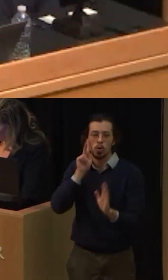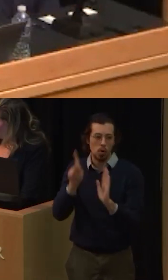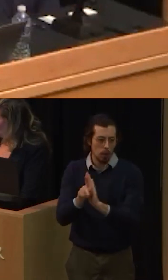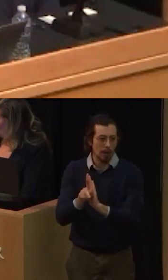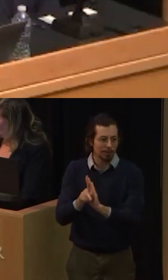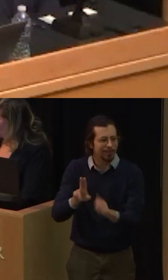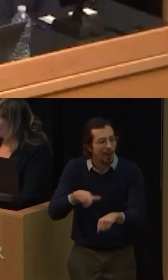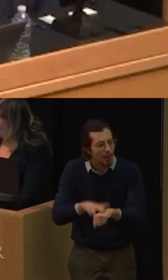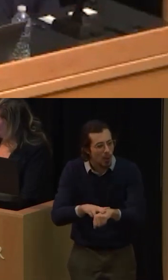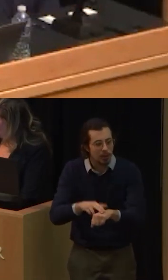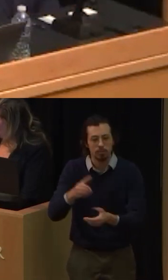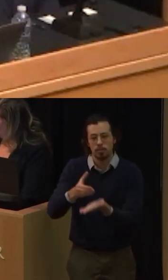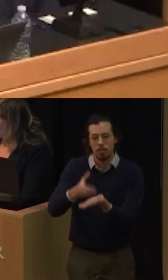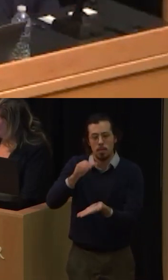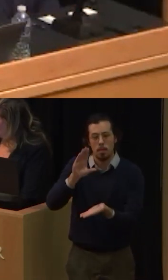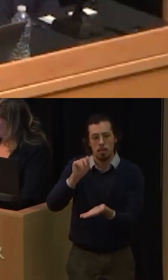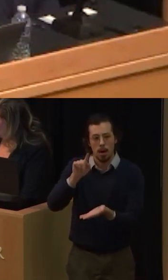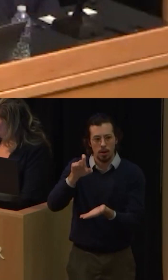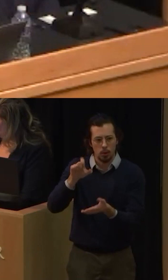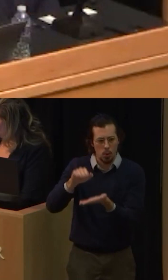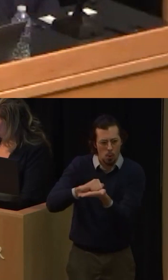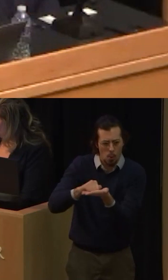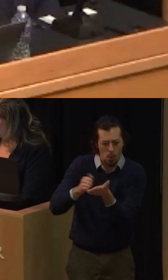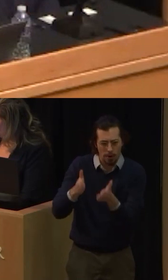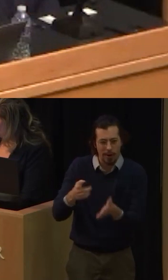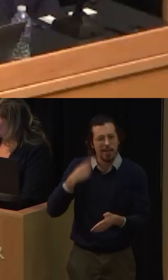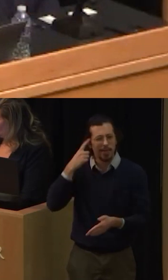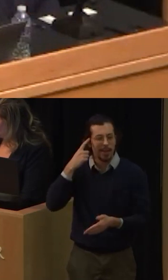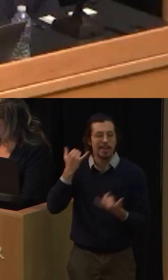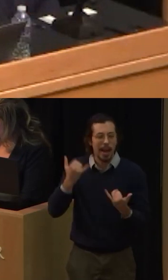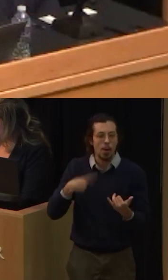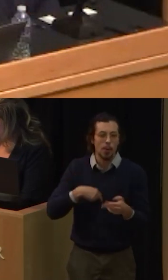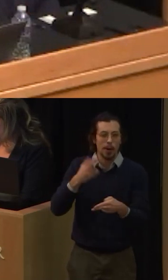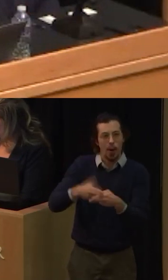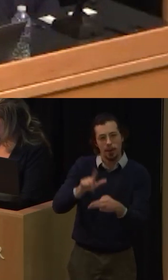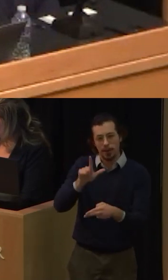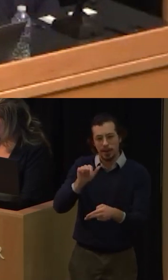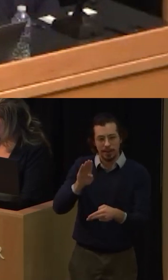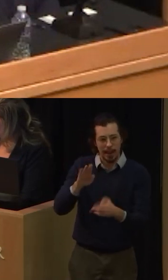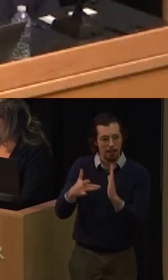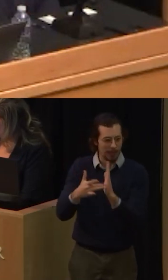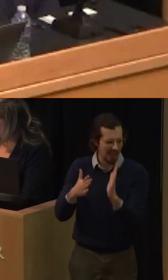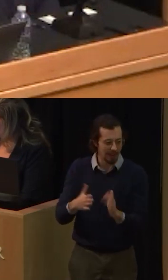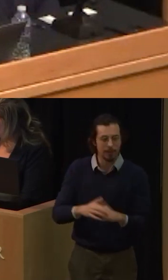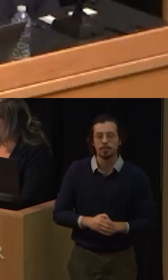as a bottle washer, a tech. I think we would call him a lab tech in the old Ektachrome lab, and then he came to the University of Rochester